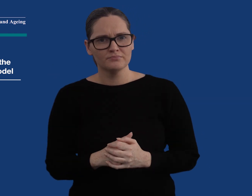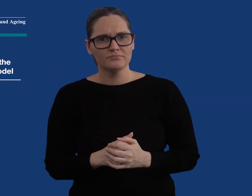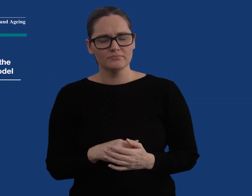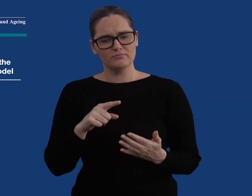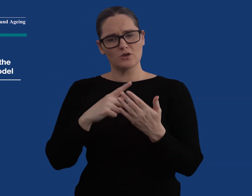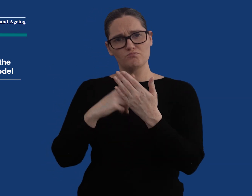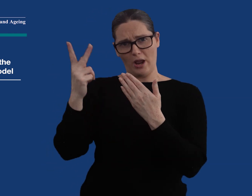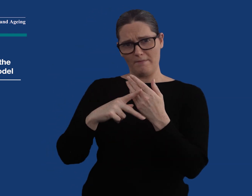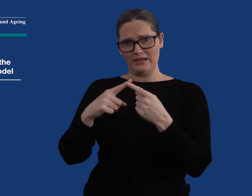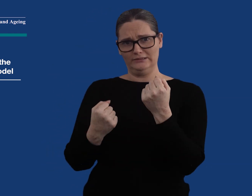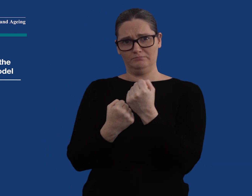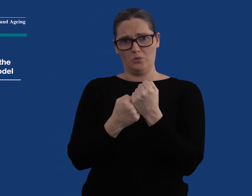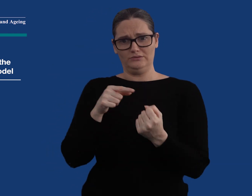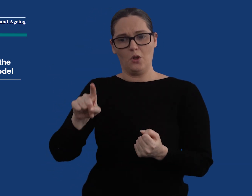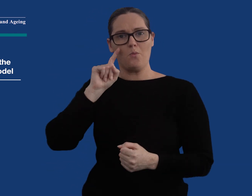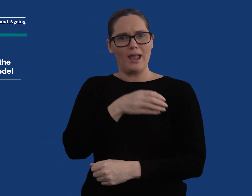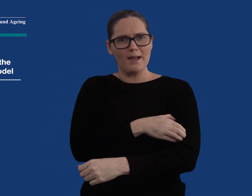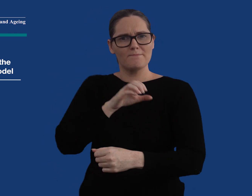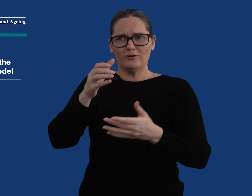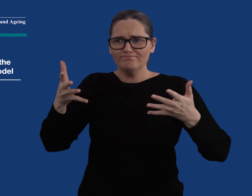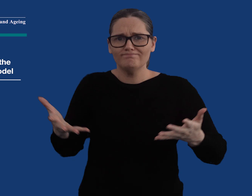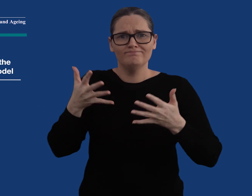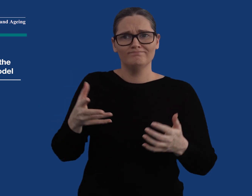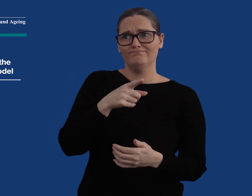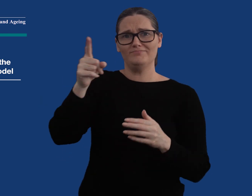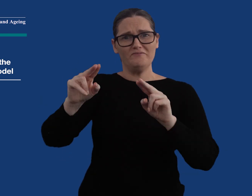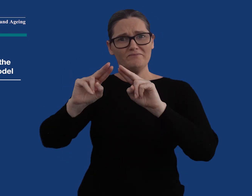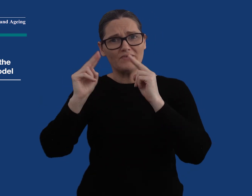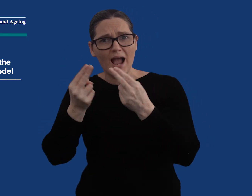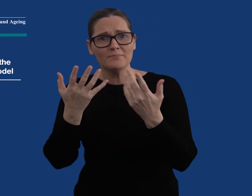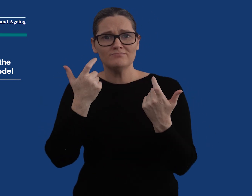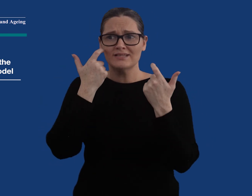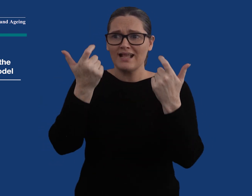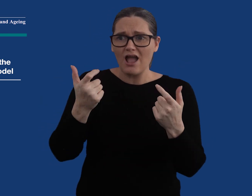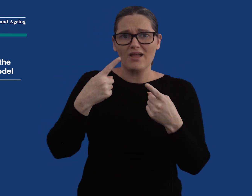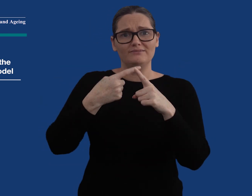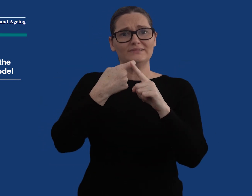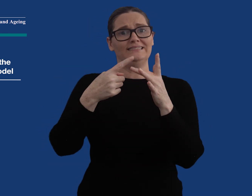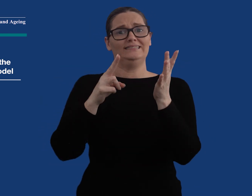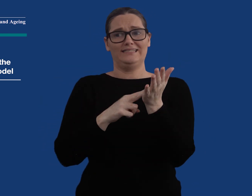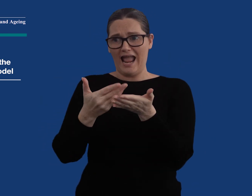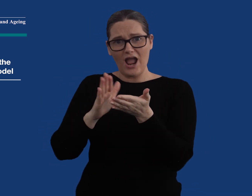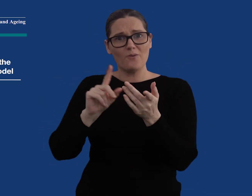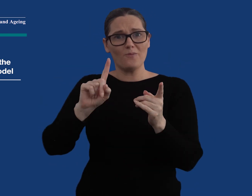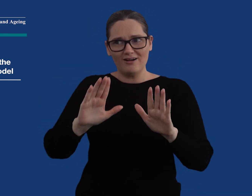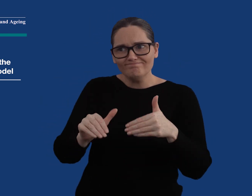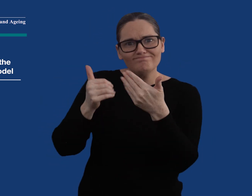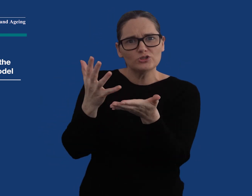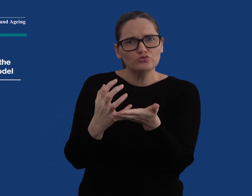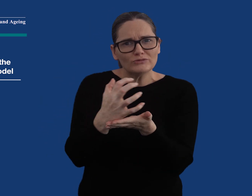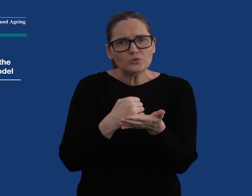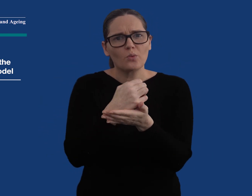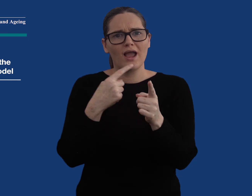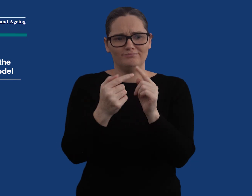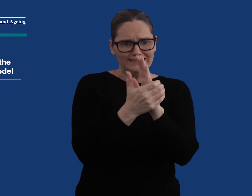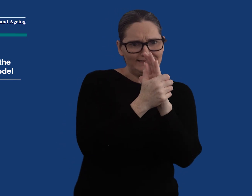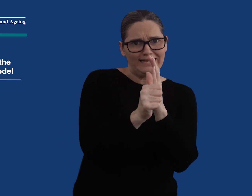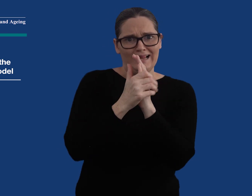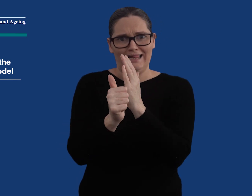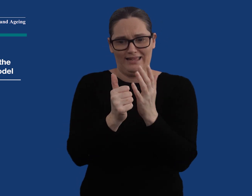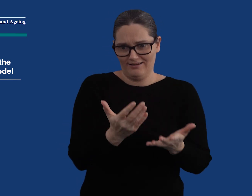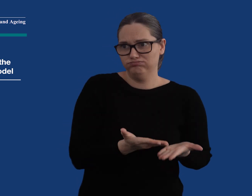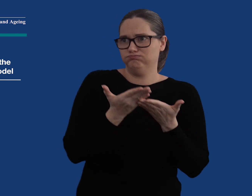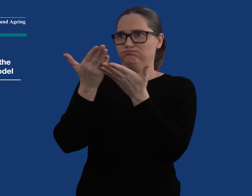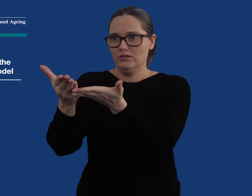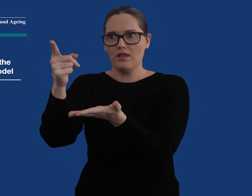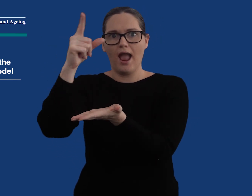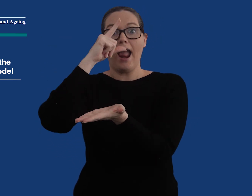Programs and supports which will empower families, carers, and kin with resources and skills